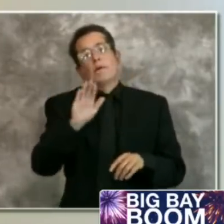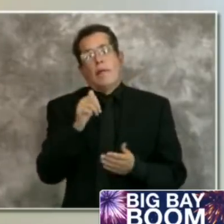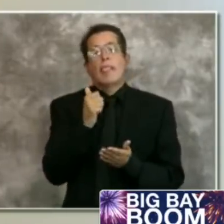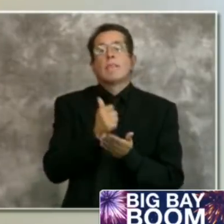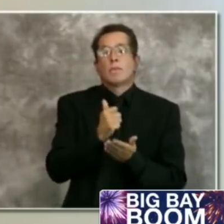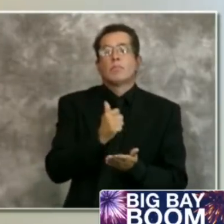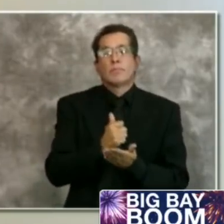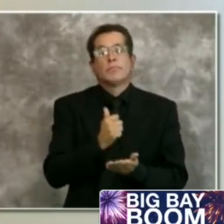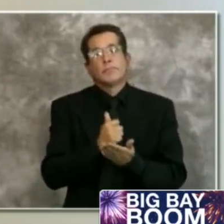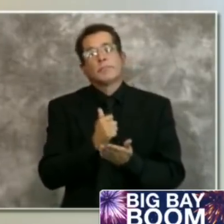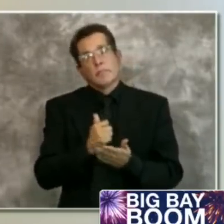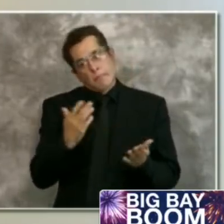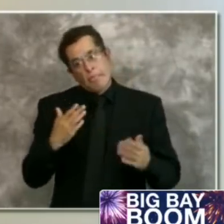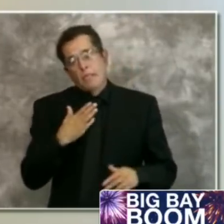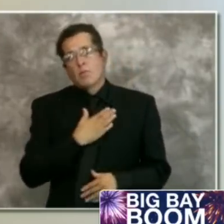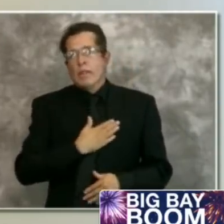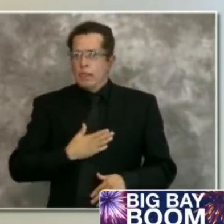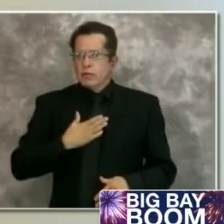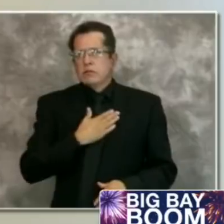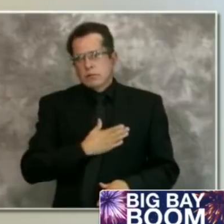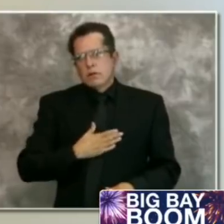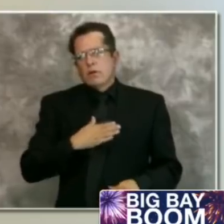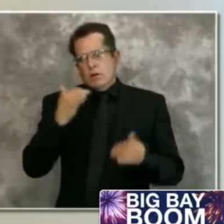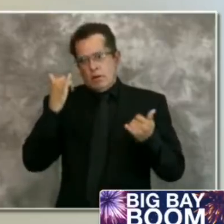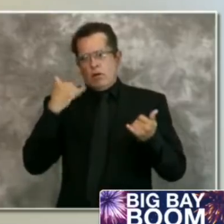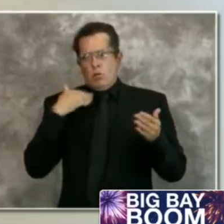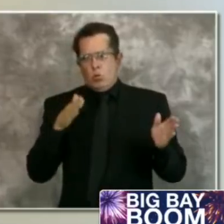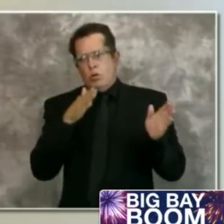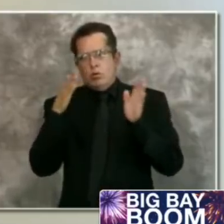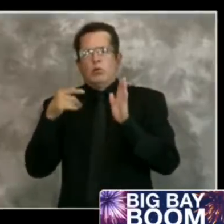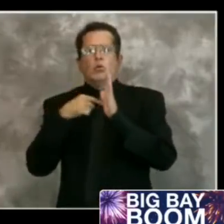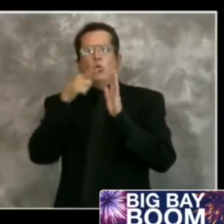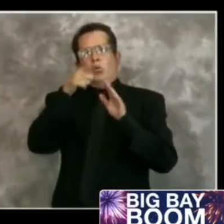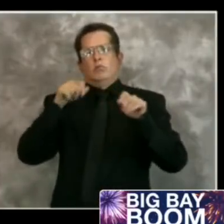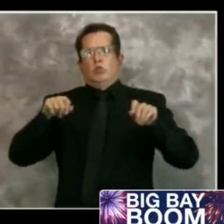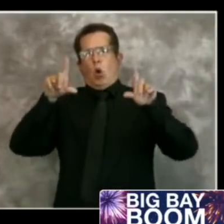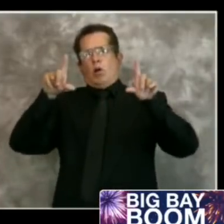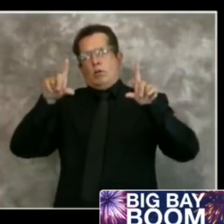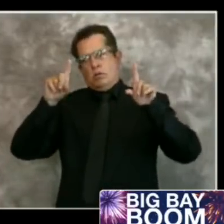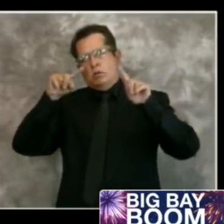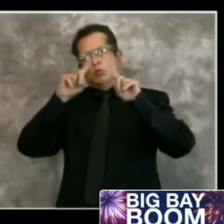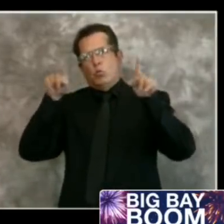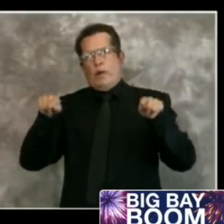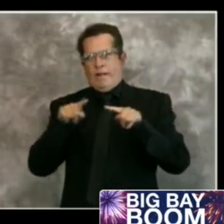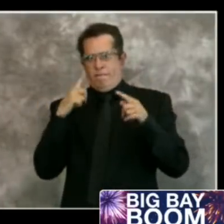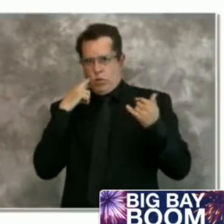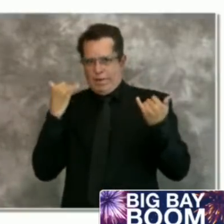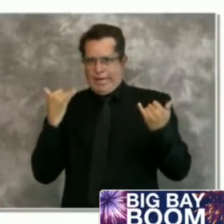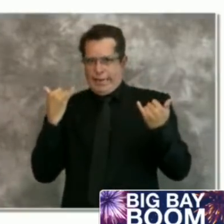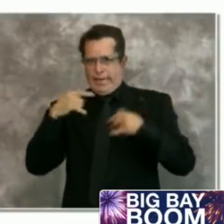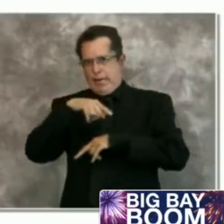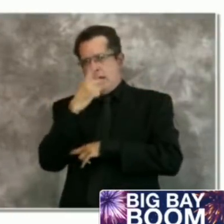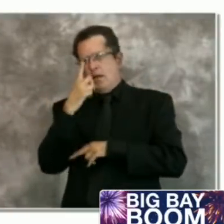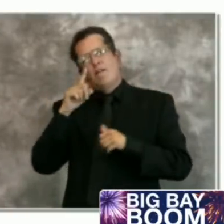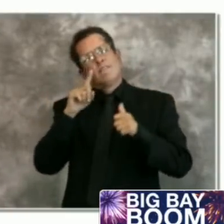WE HAVE TO MANAGE AND CONTAIN THE SPREAD HERE. ALL RIGHT SO WE'RE HAPPY FOR THE PUBLIC'S CONTINUED HELP. ALL WITH THAT